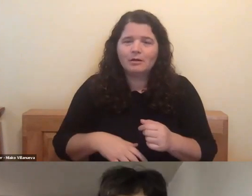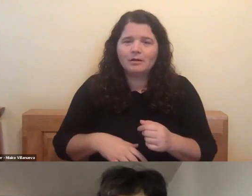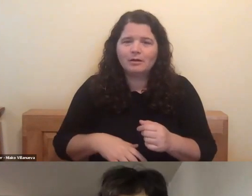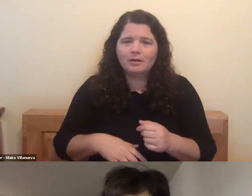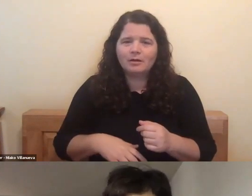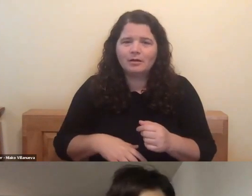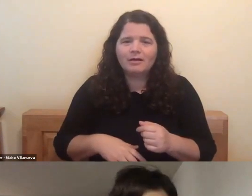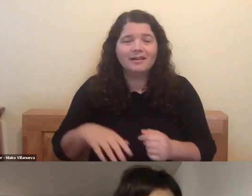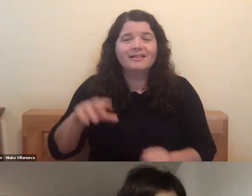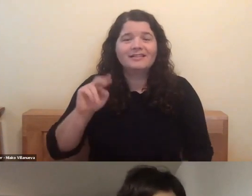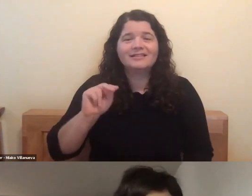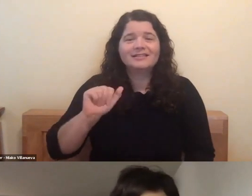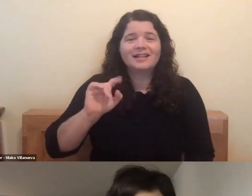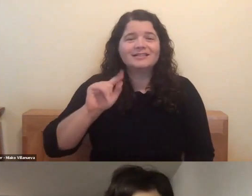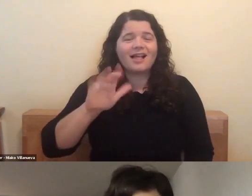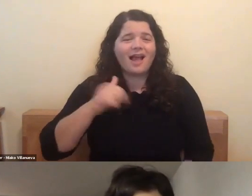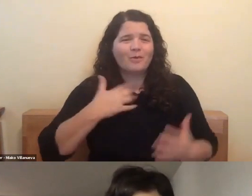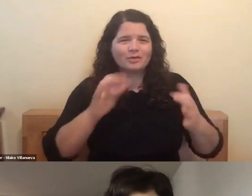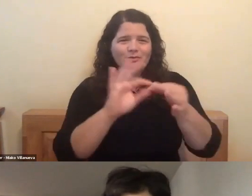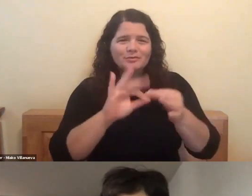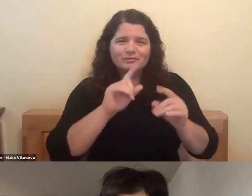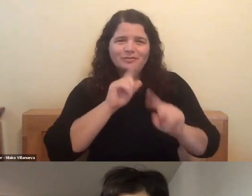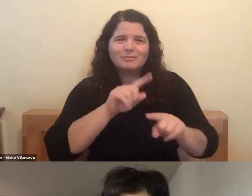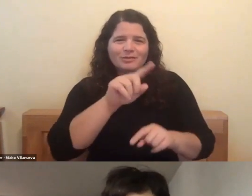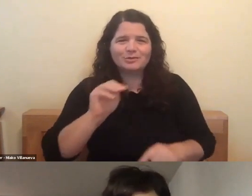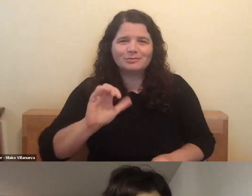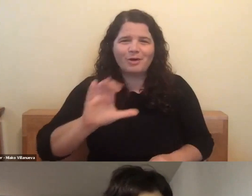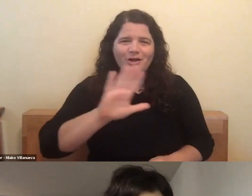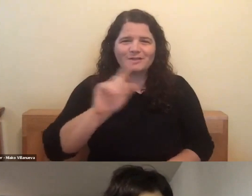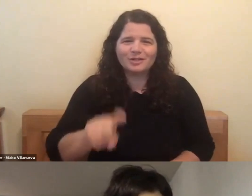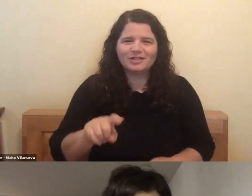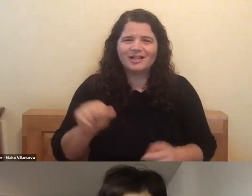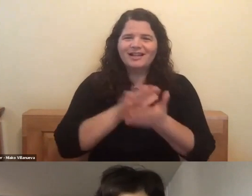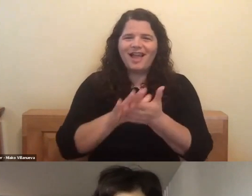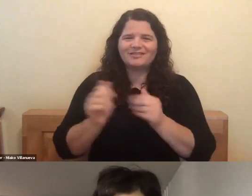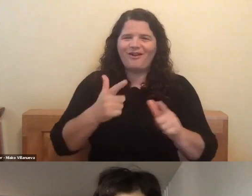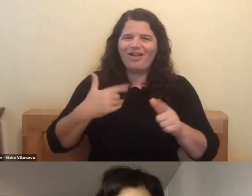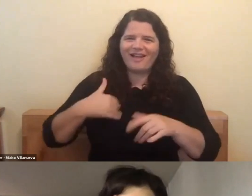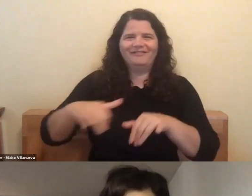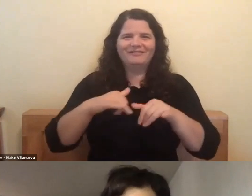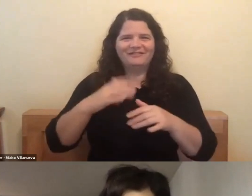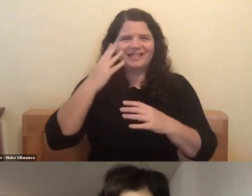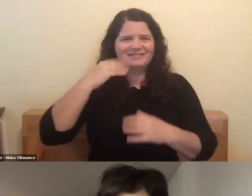Can I say something then related to Marc's question so yes it's nice that we all share experience here, nice opportunity.